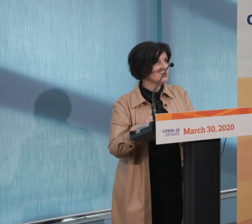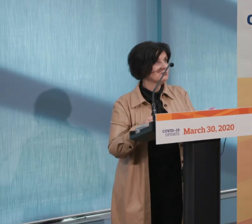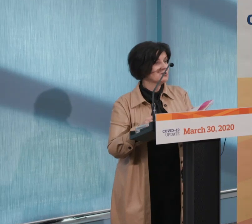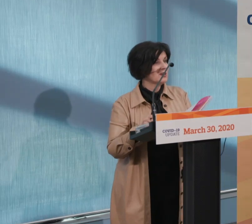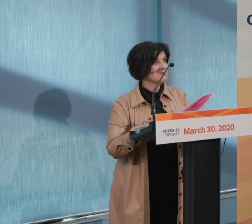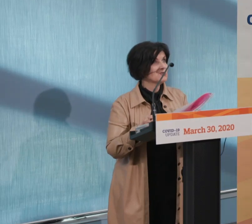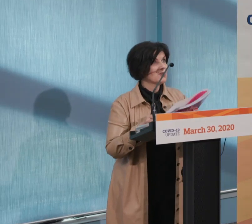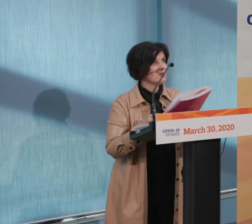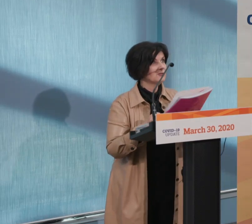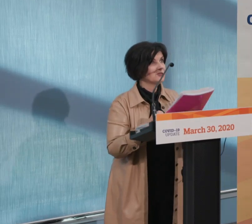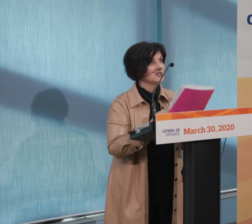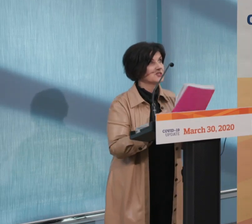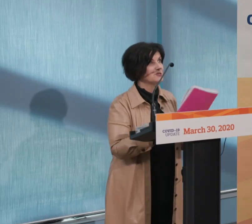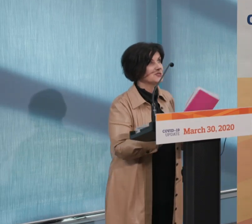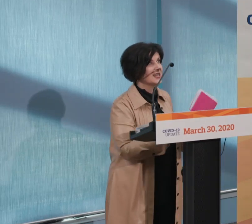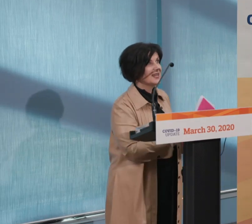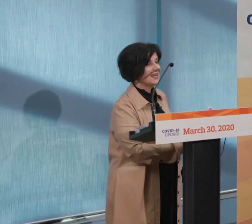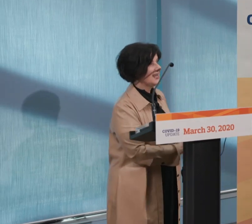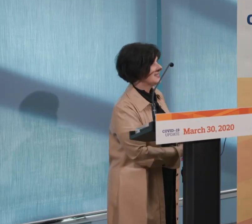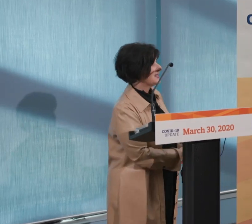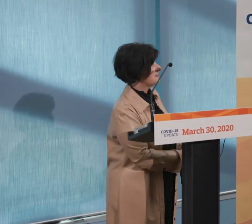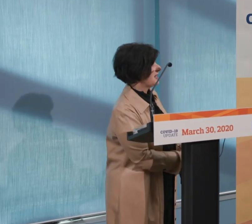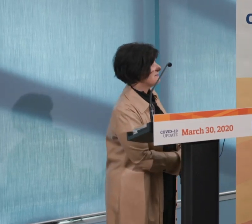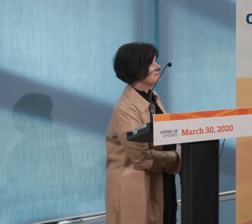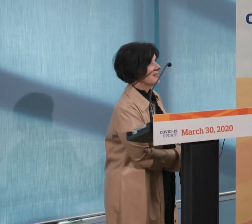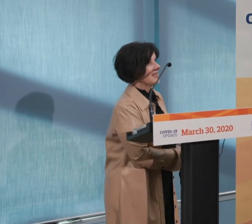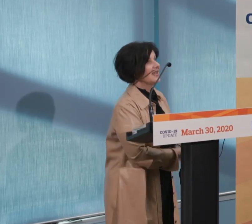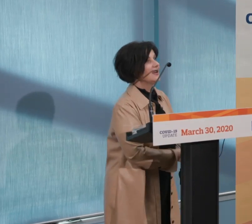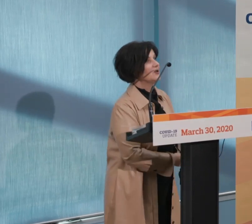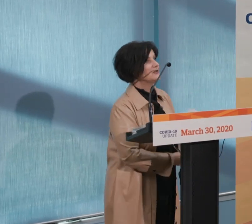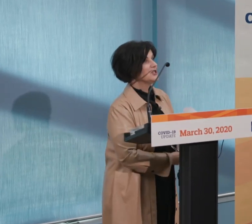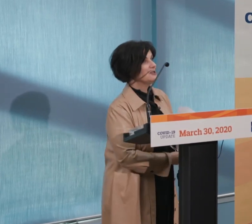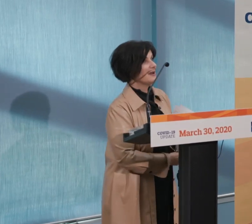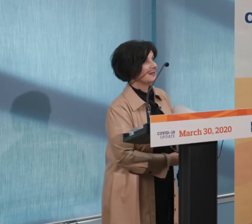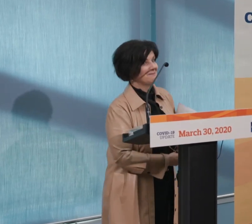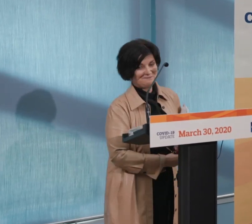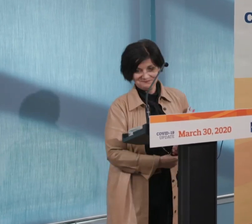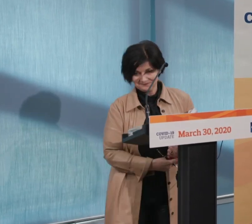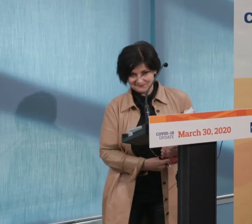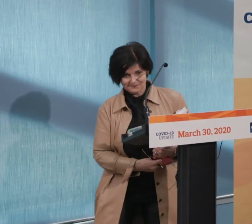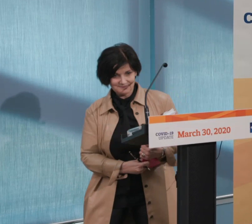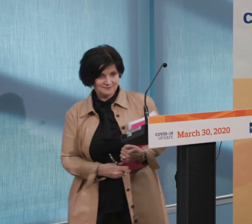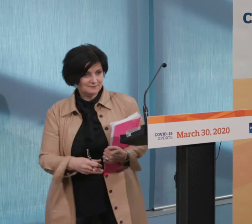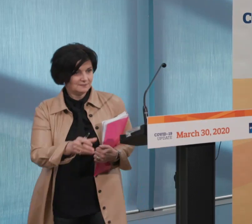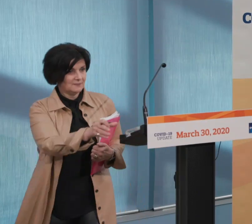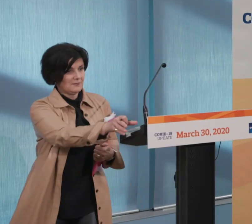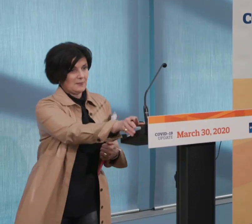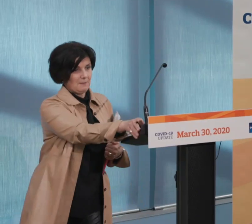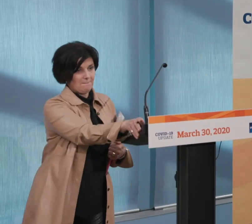we'll try and resolve your issues ASAP over to you Adam